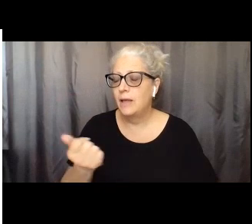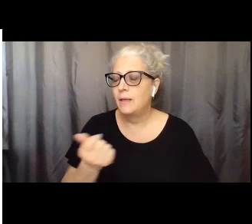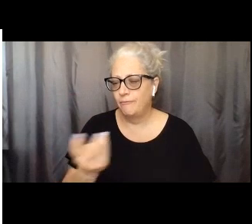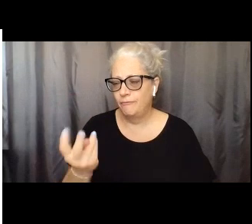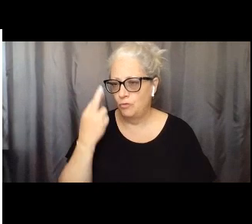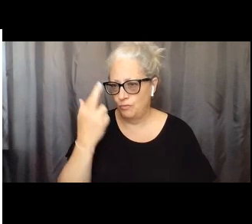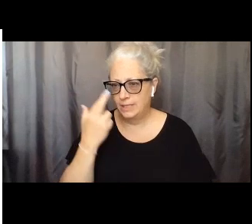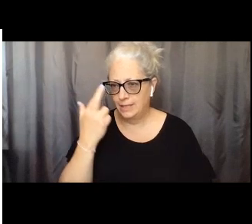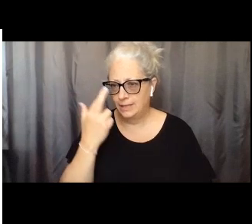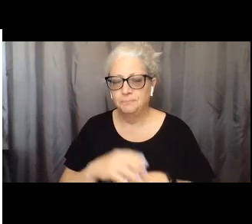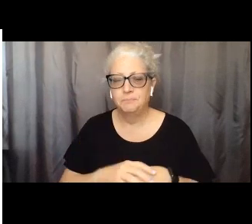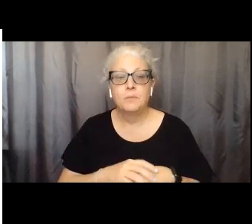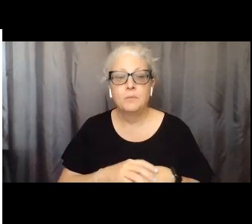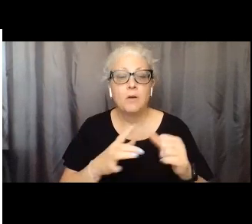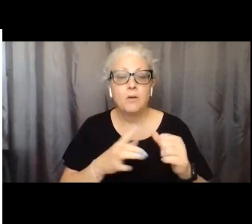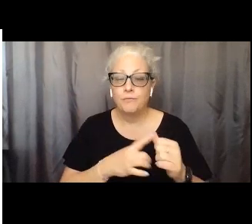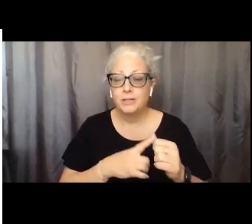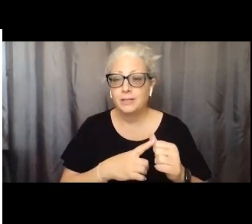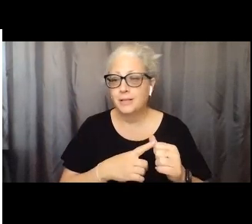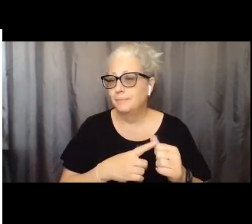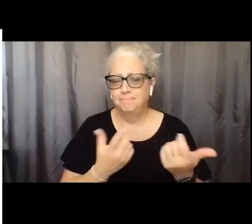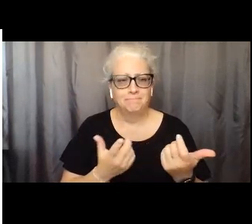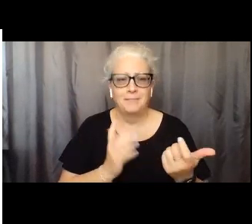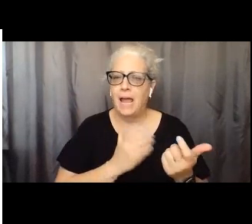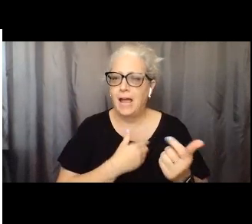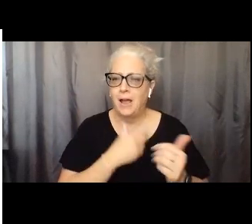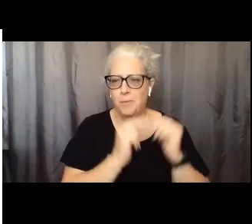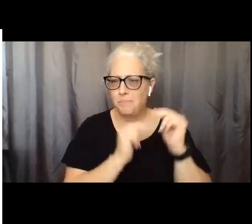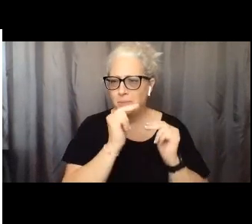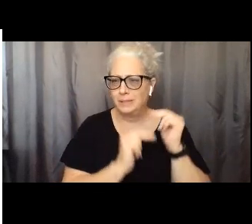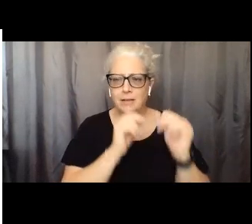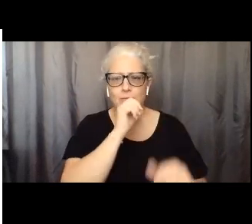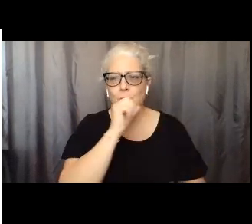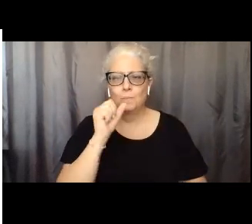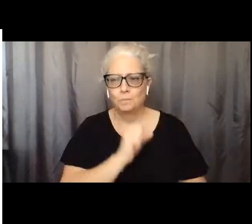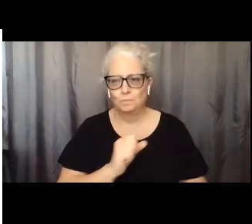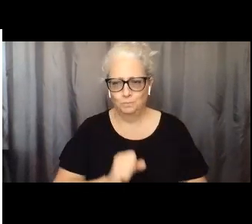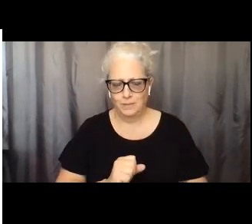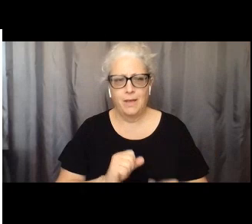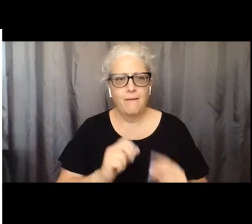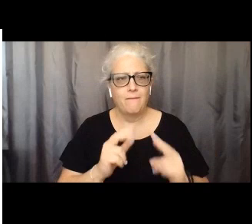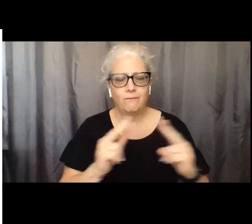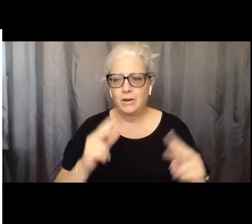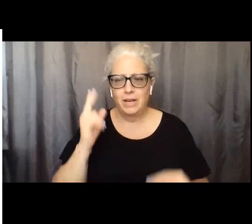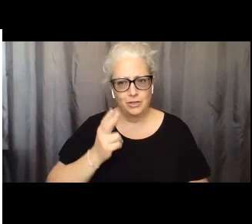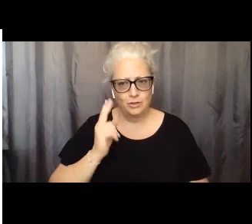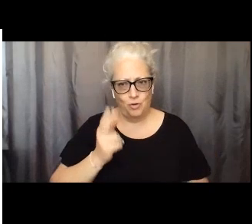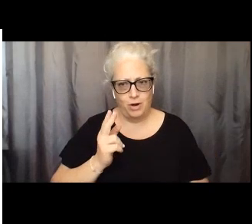building as we went over before, almost all of our buildings were built before the ADA became law.